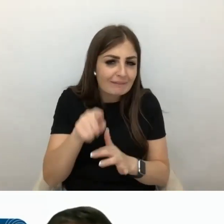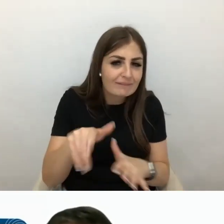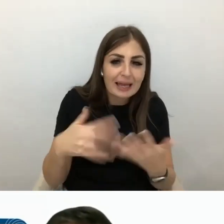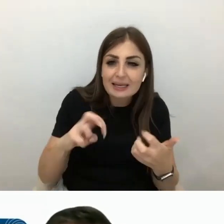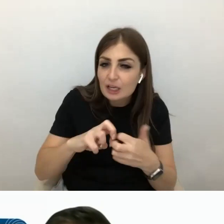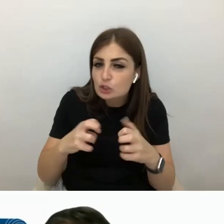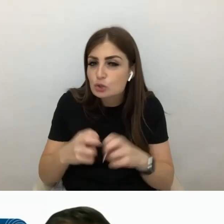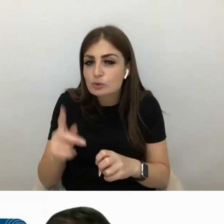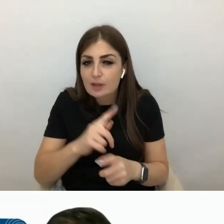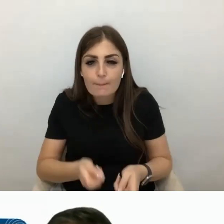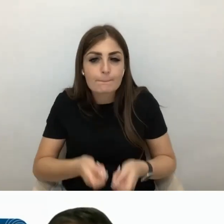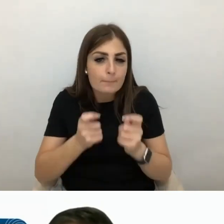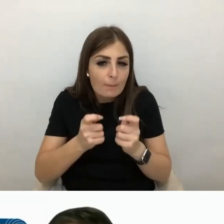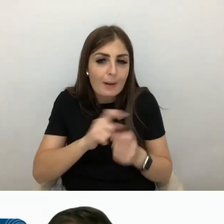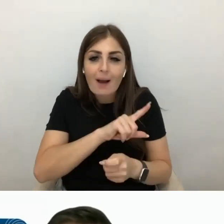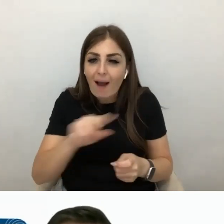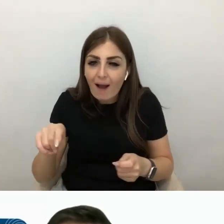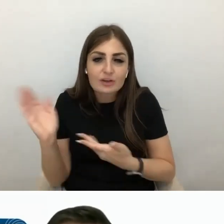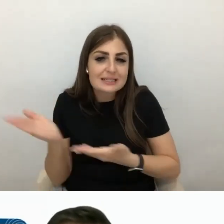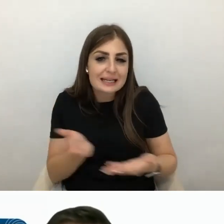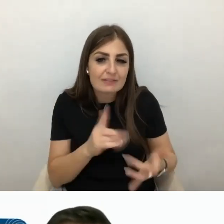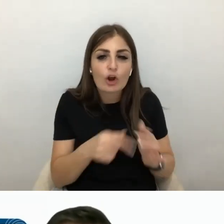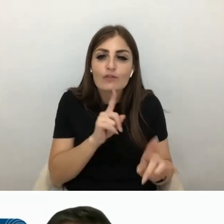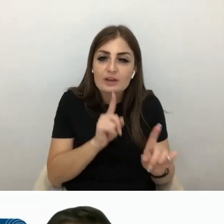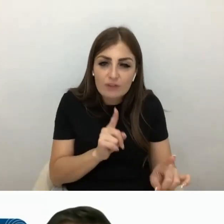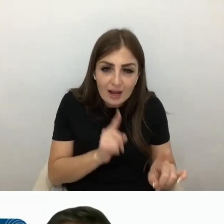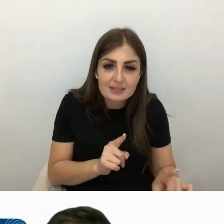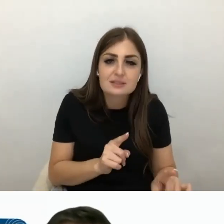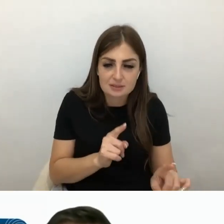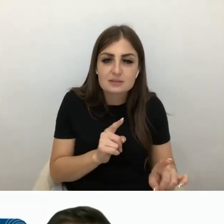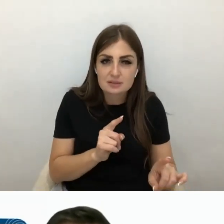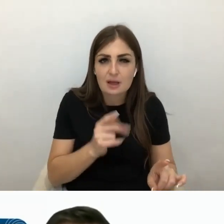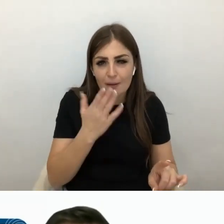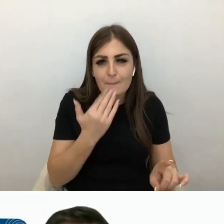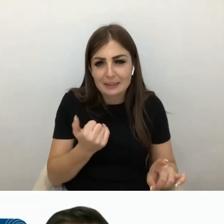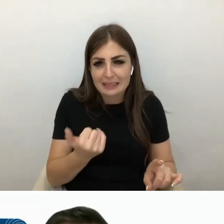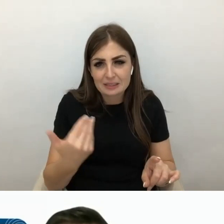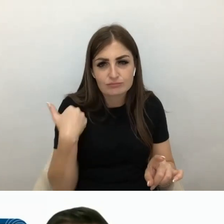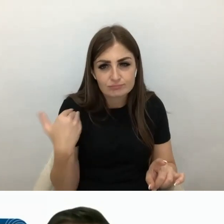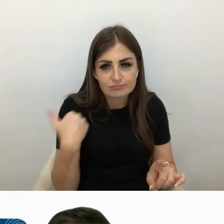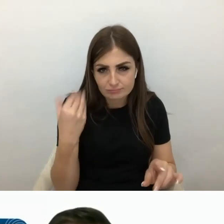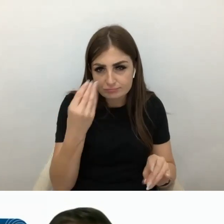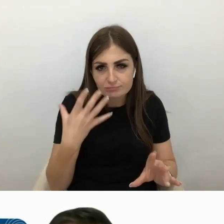that pop up after the delivery of that advice, please do reach out and just ask.